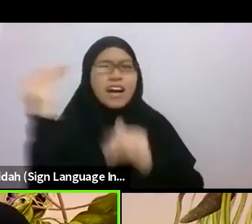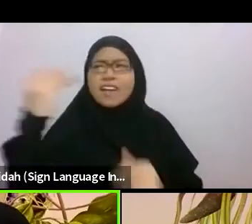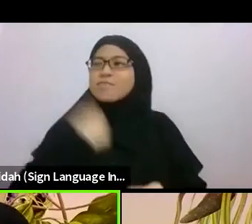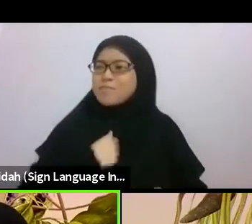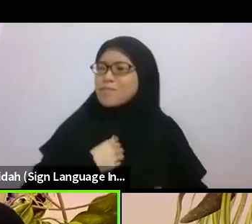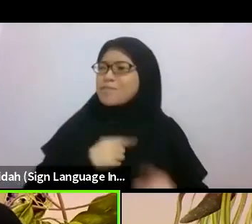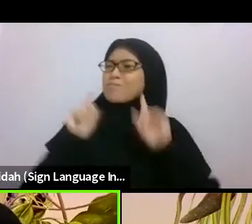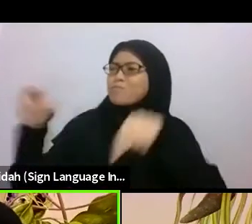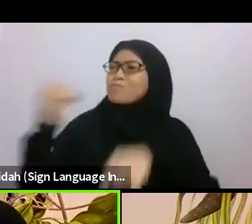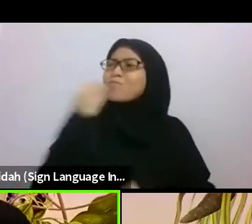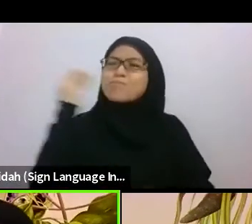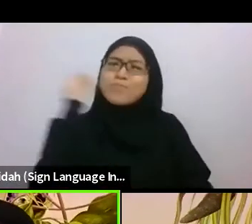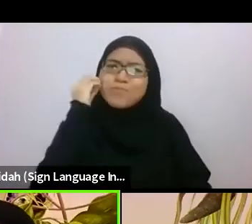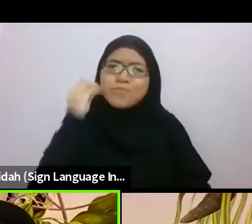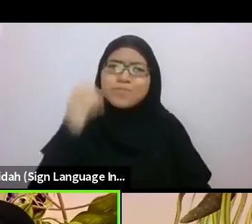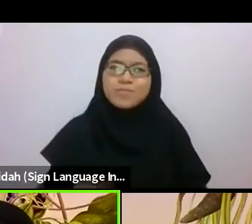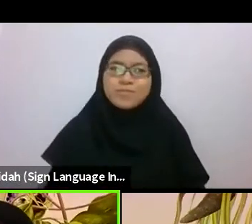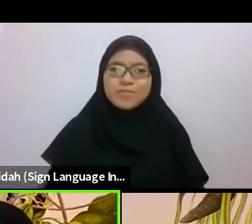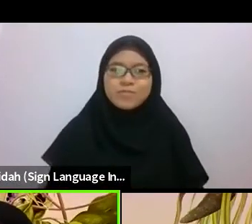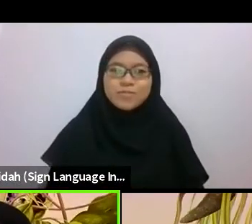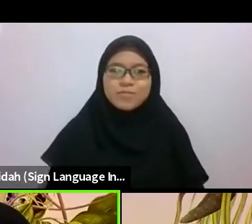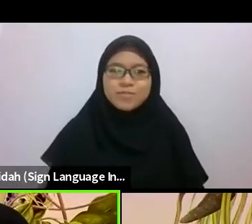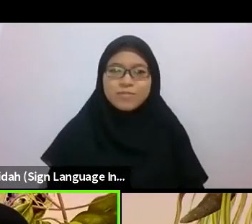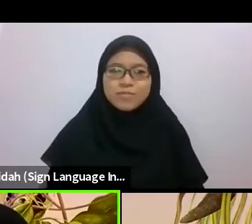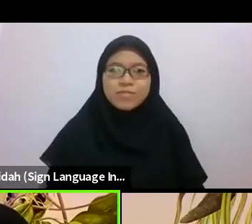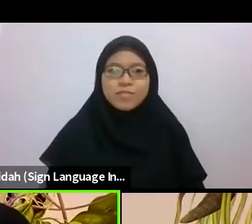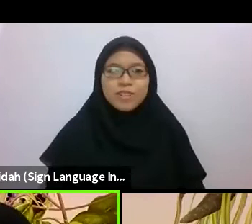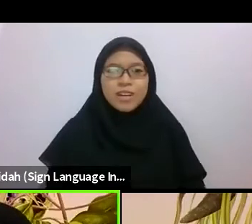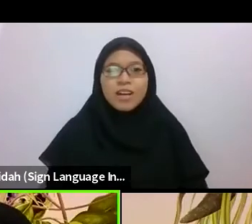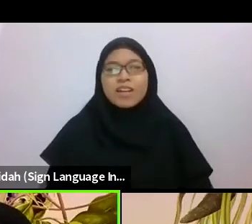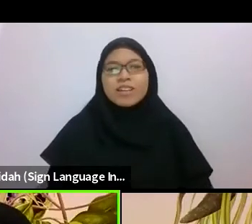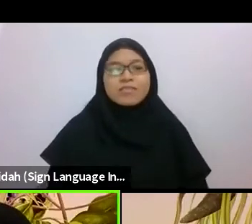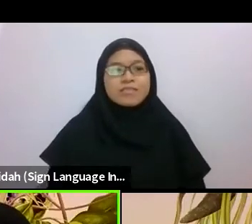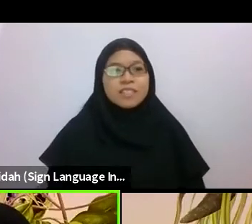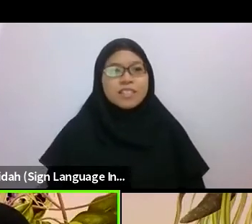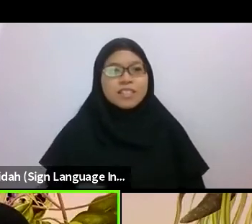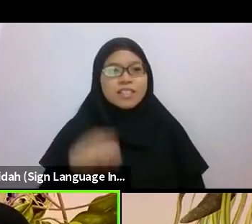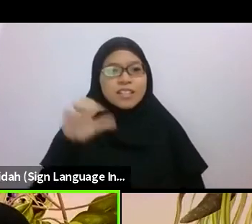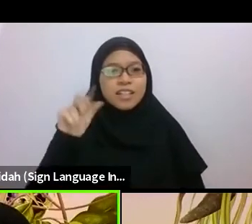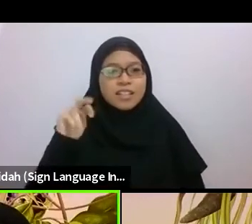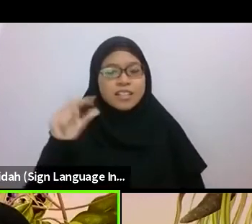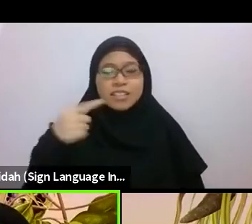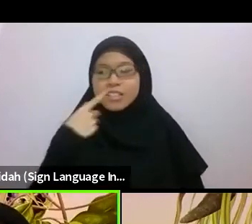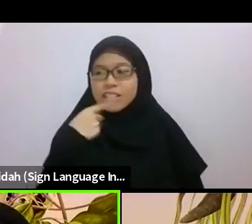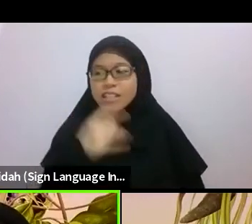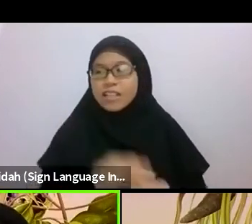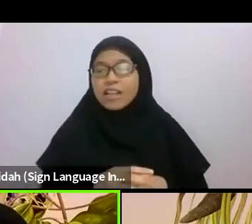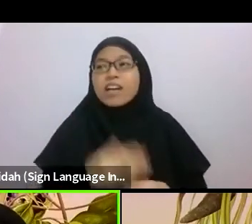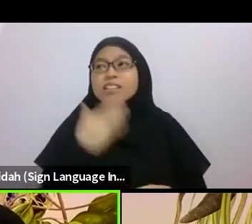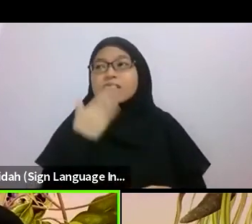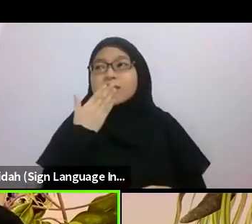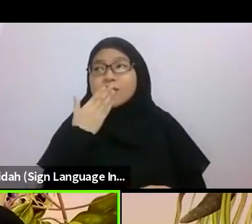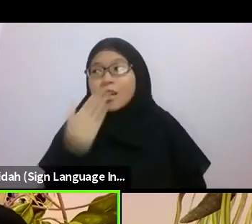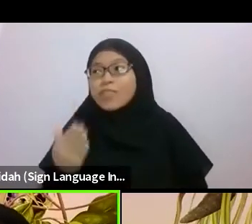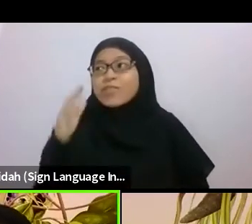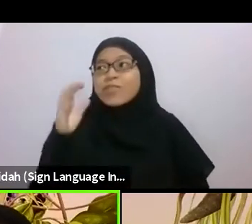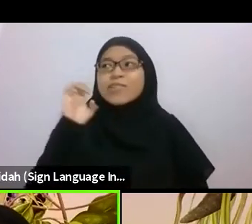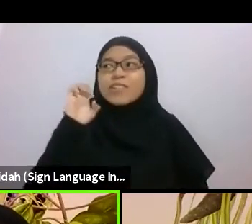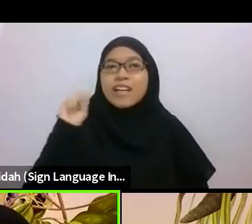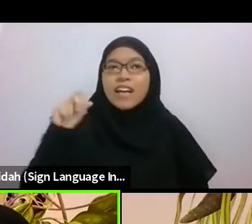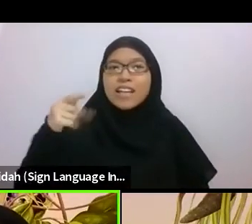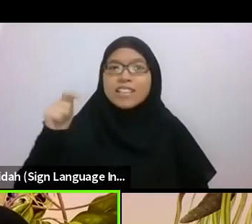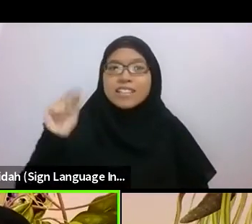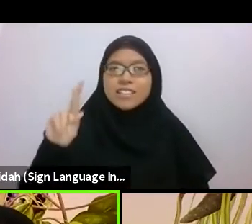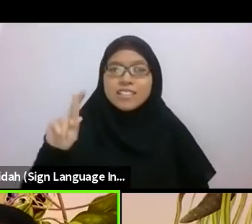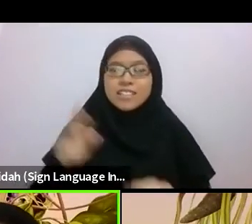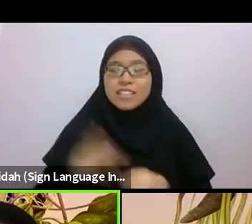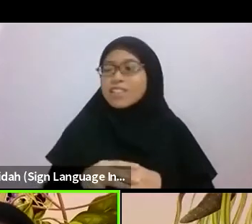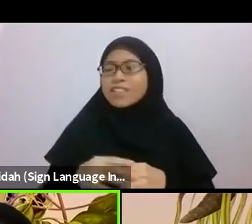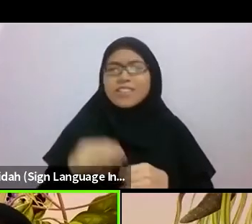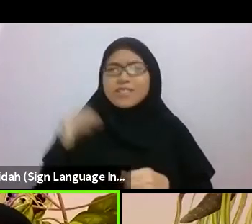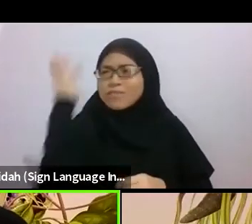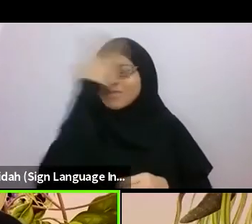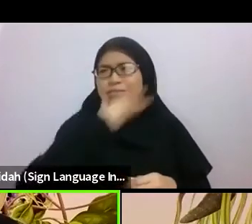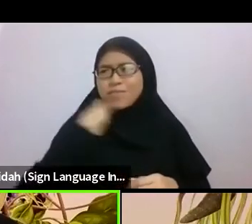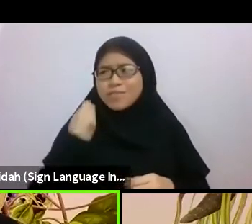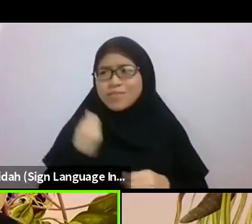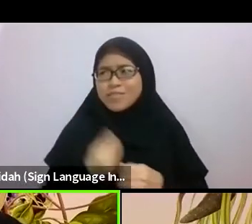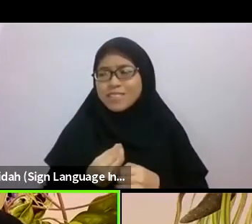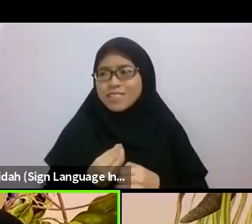Thanks very much Esther, that was really lovely. It’s really interesting to see how an empty field can hold so many imaginative possibilities.